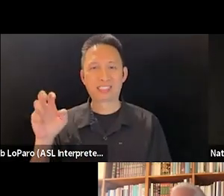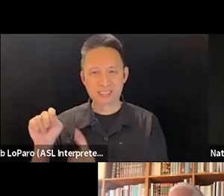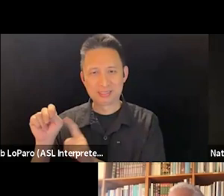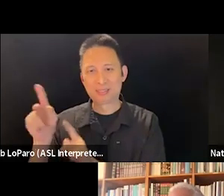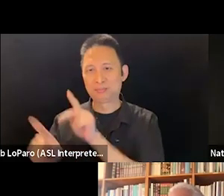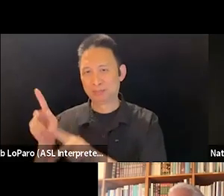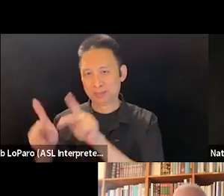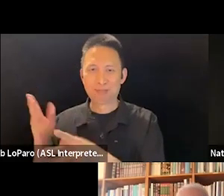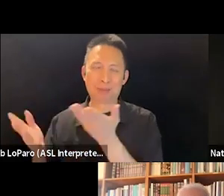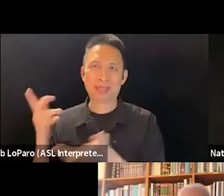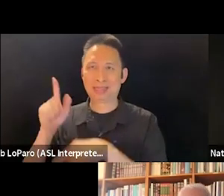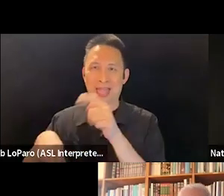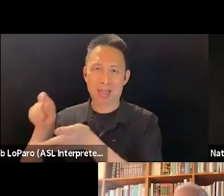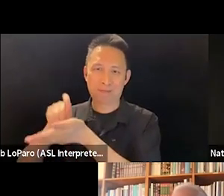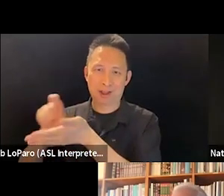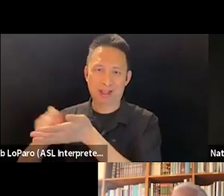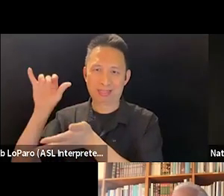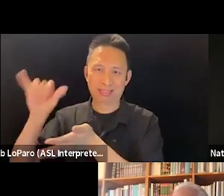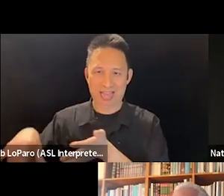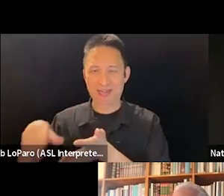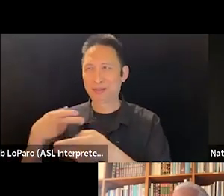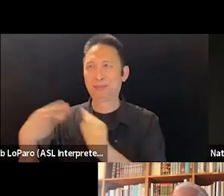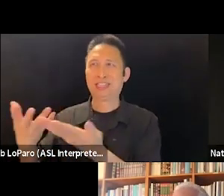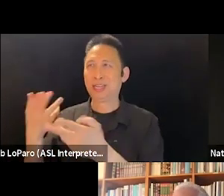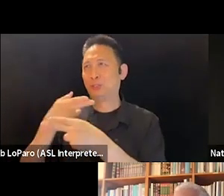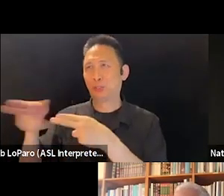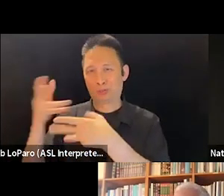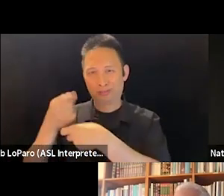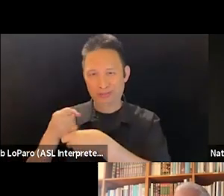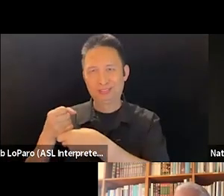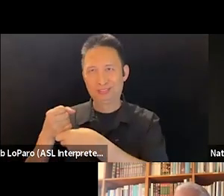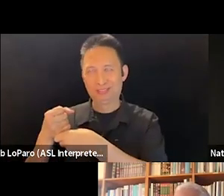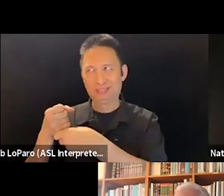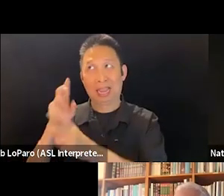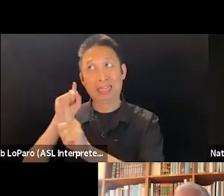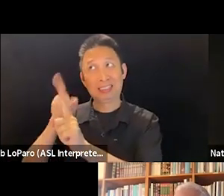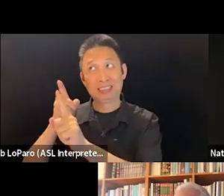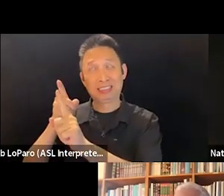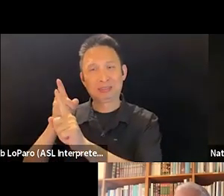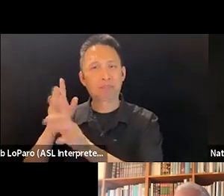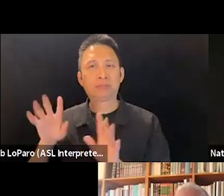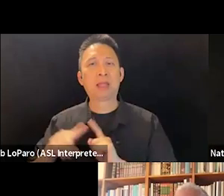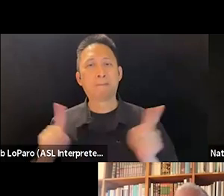In France, it seems that more you write and more the film is supposed to be good.